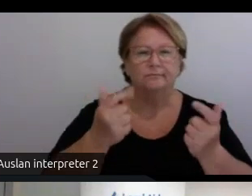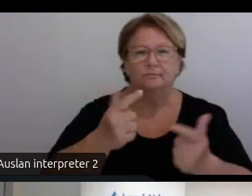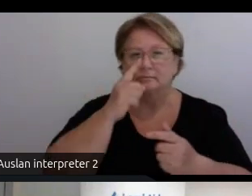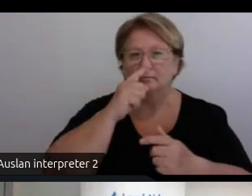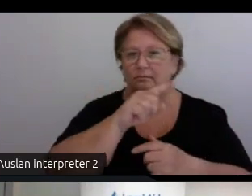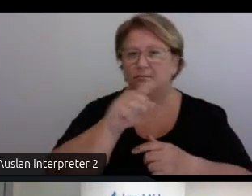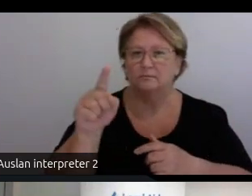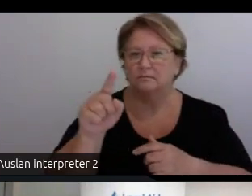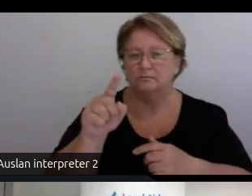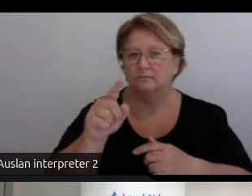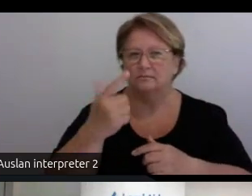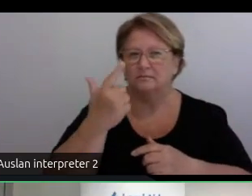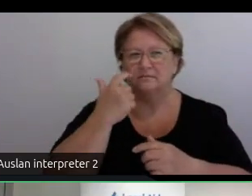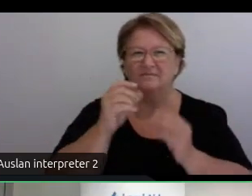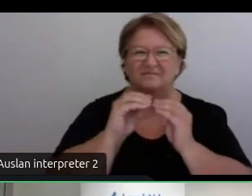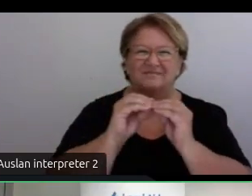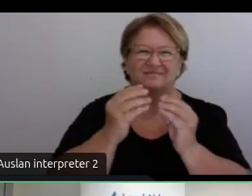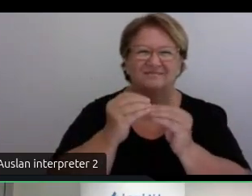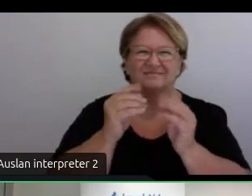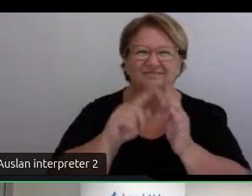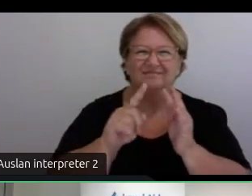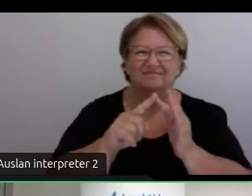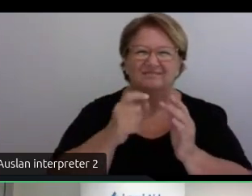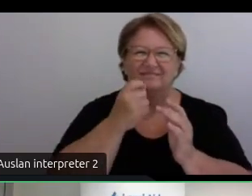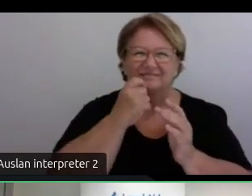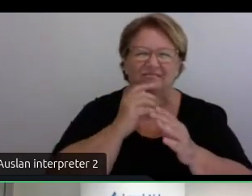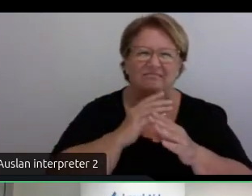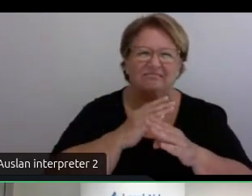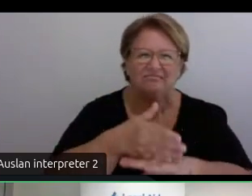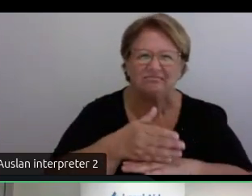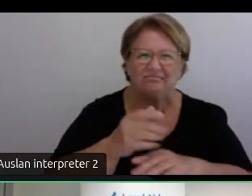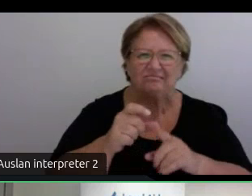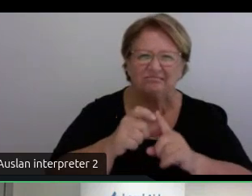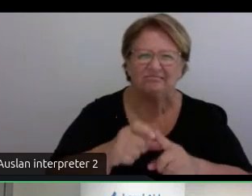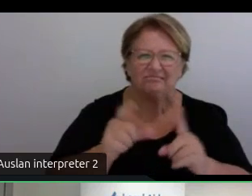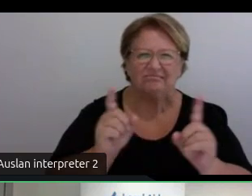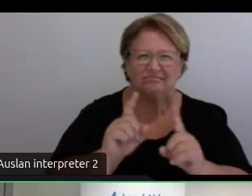a lot of consumers out there that find the process of dealing with an insurer daunting and difficult